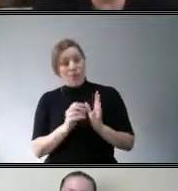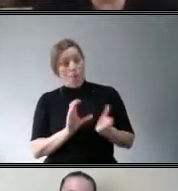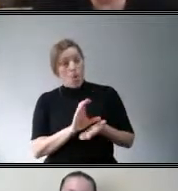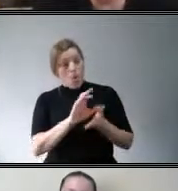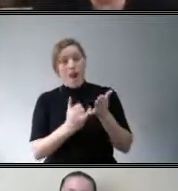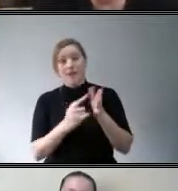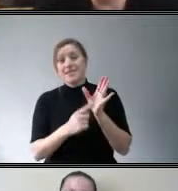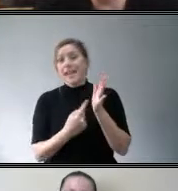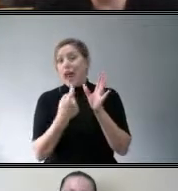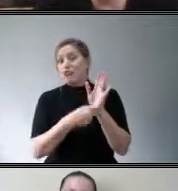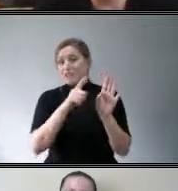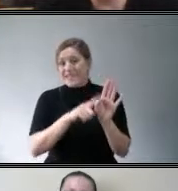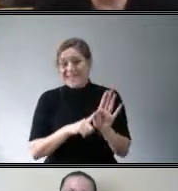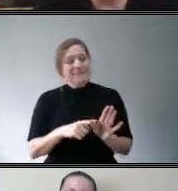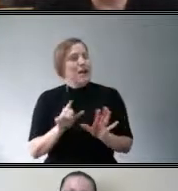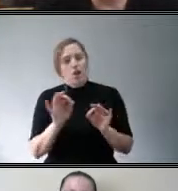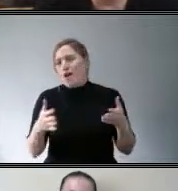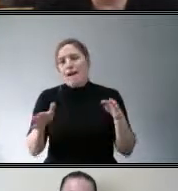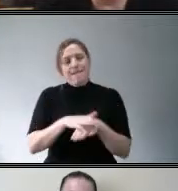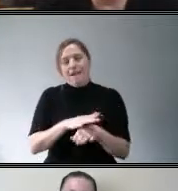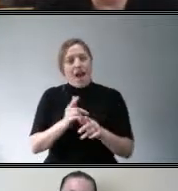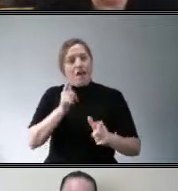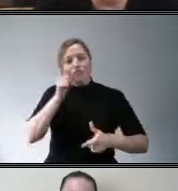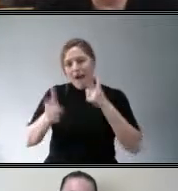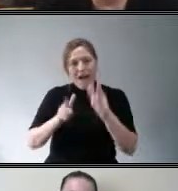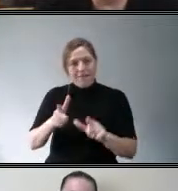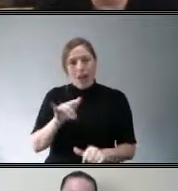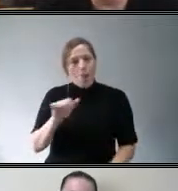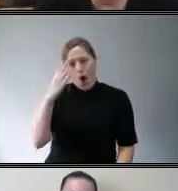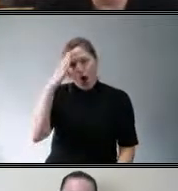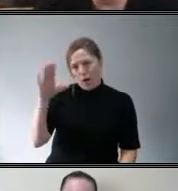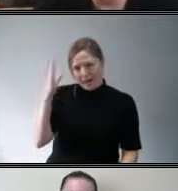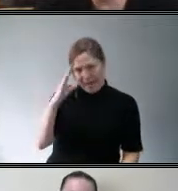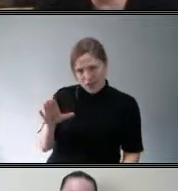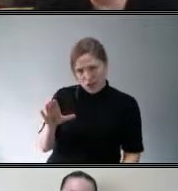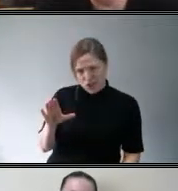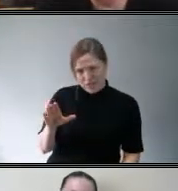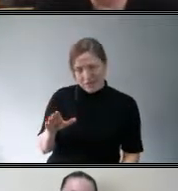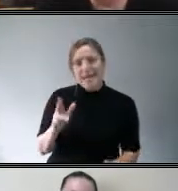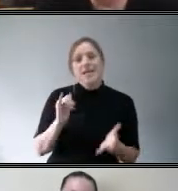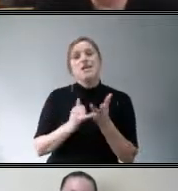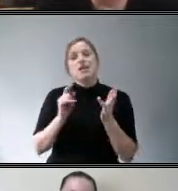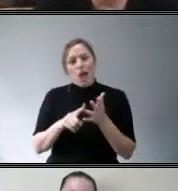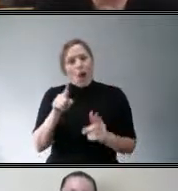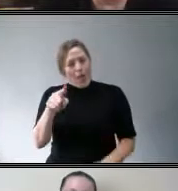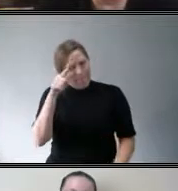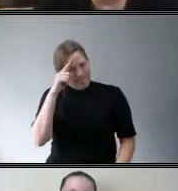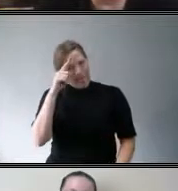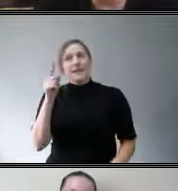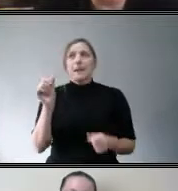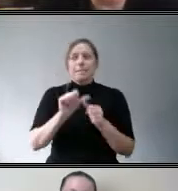probably makes sense to apply for an organization that is um somewhere in the area in which you live